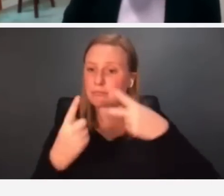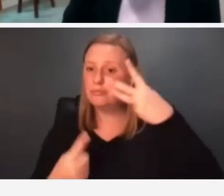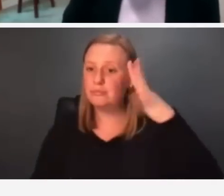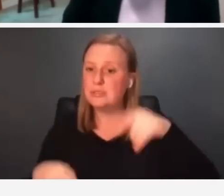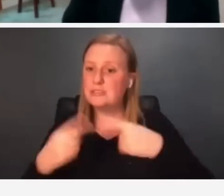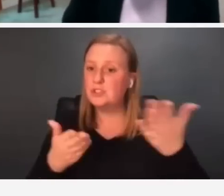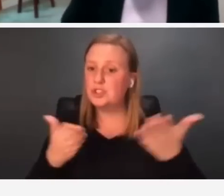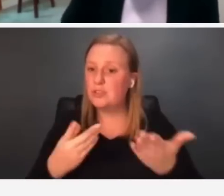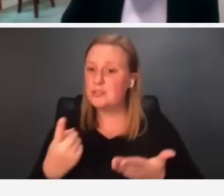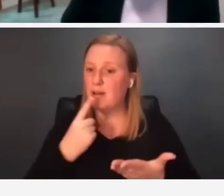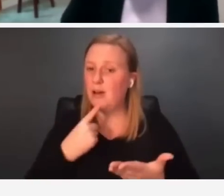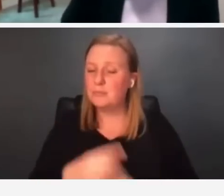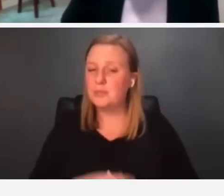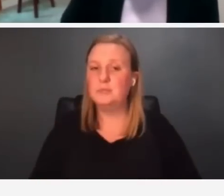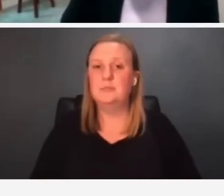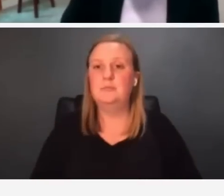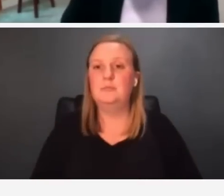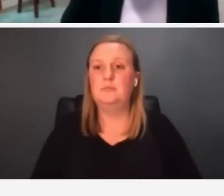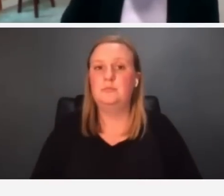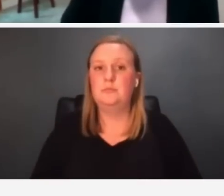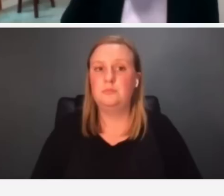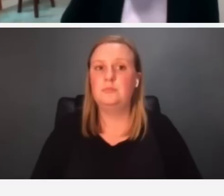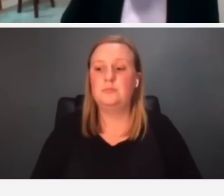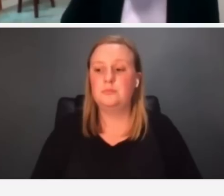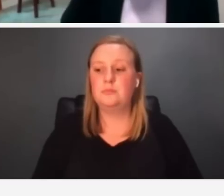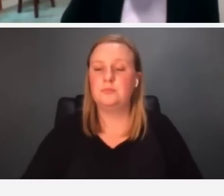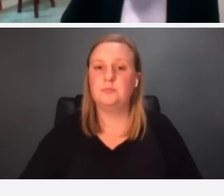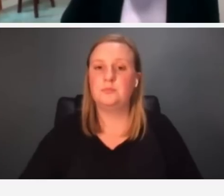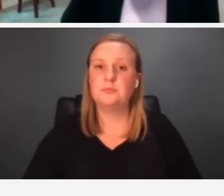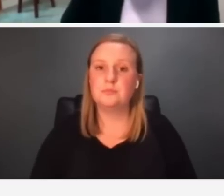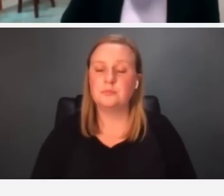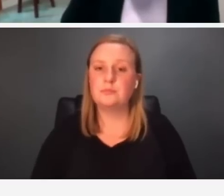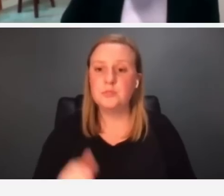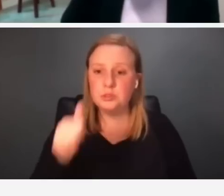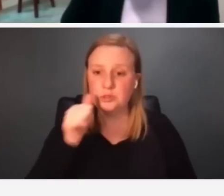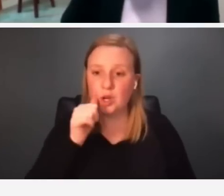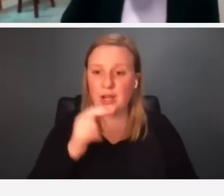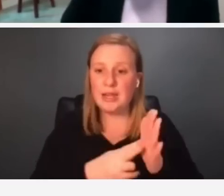Certainly we understand that - and this is embedded in the AN-ACC - that there may need to be a different